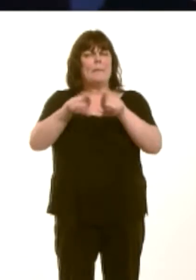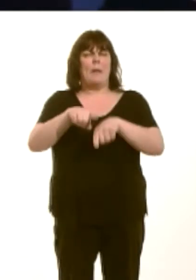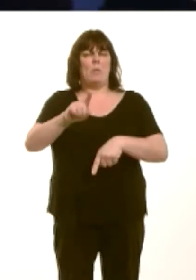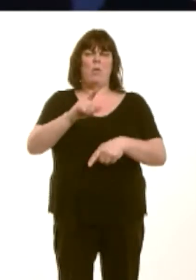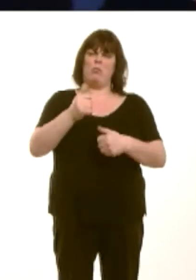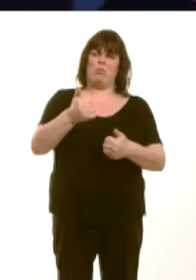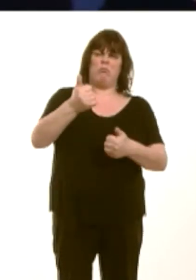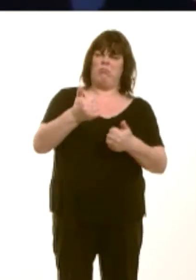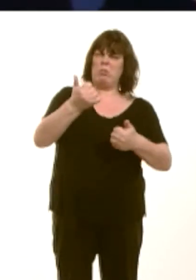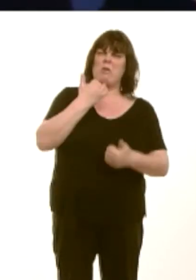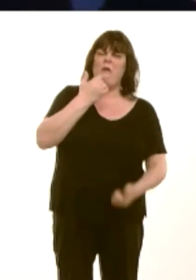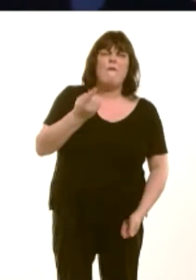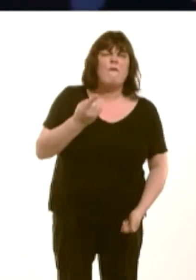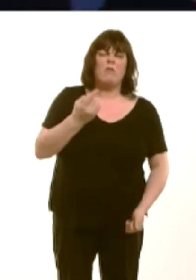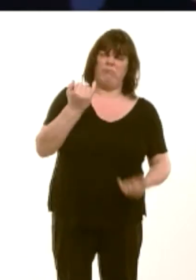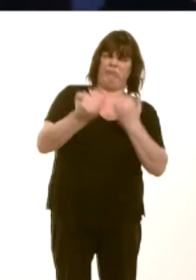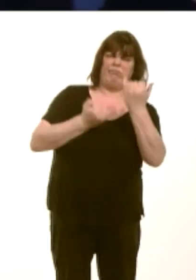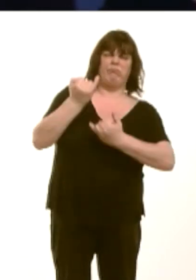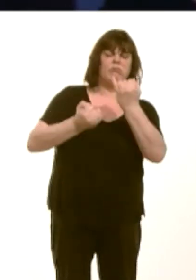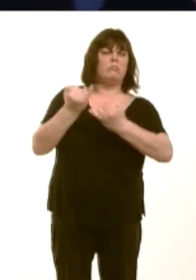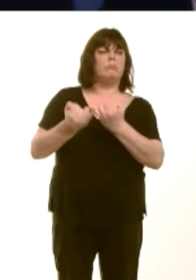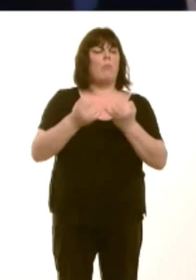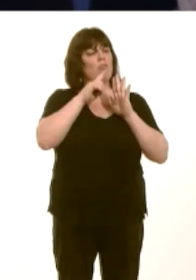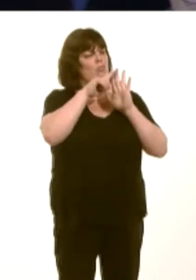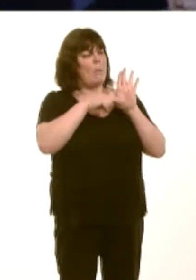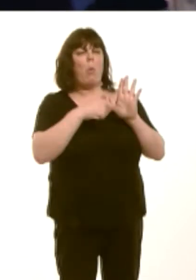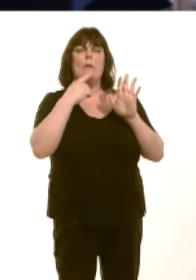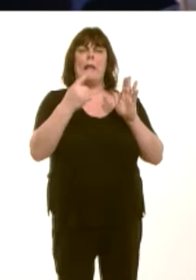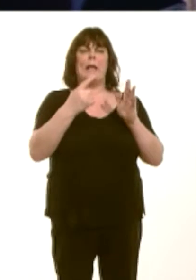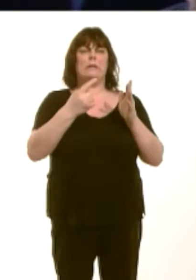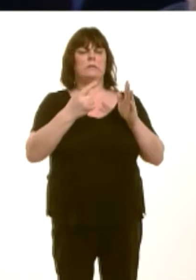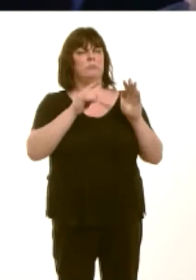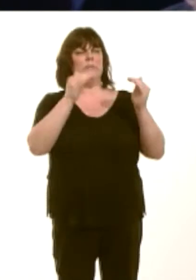The report highlights how the current arrangements fall well short of the standards that will